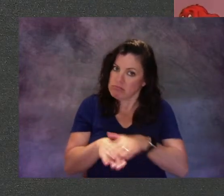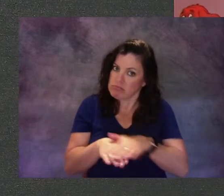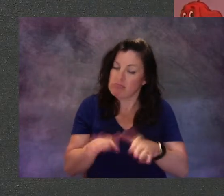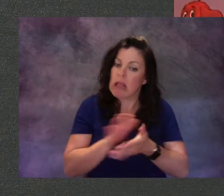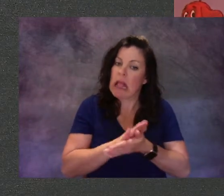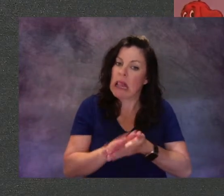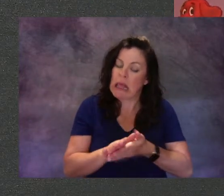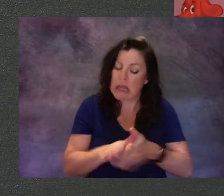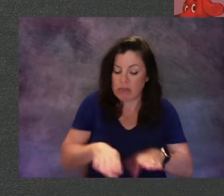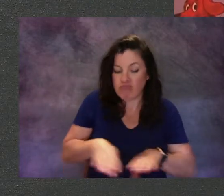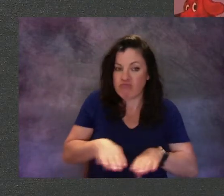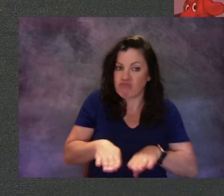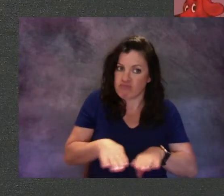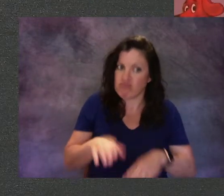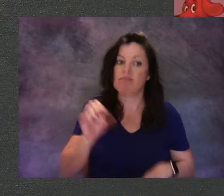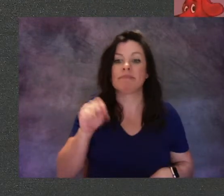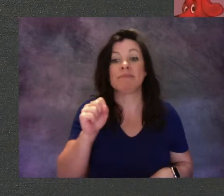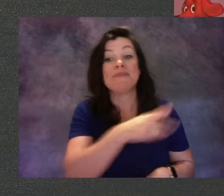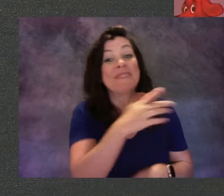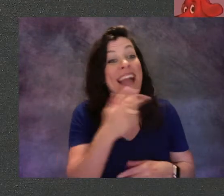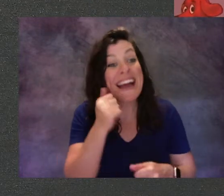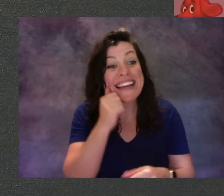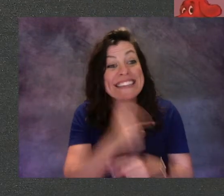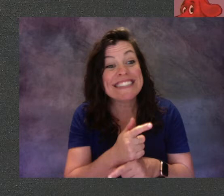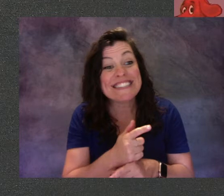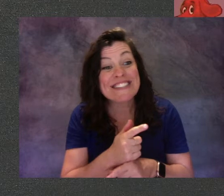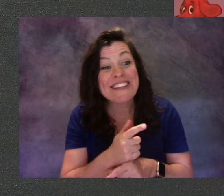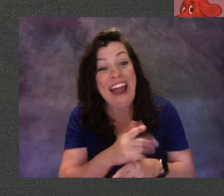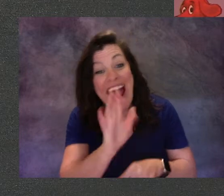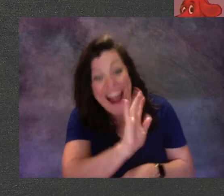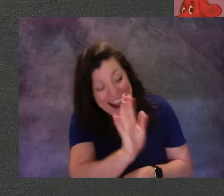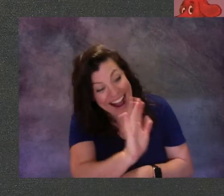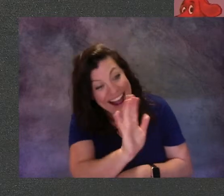Clifford kisses his sister and shakes hands with her friend.